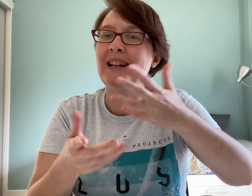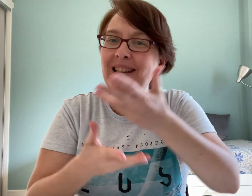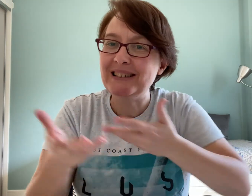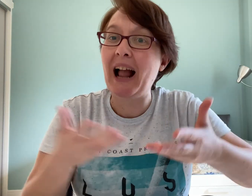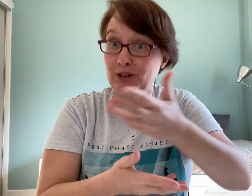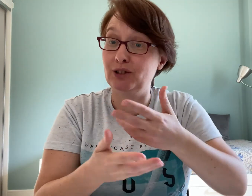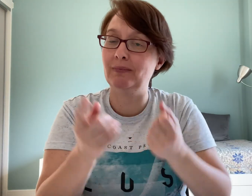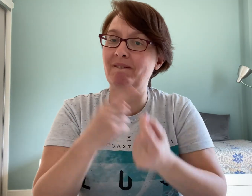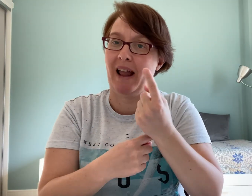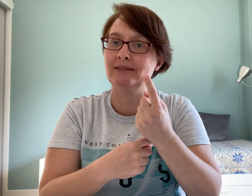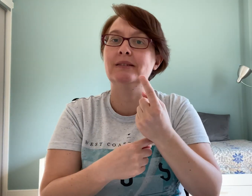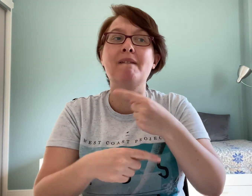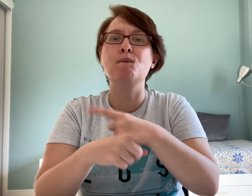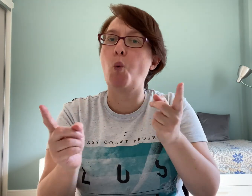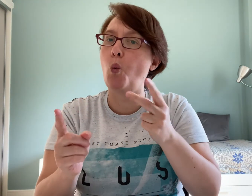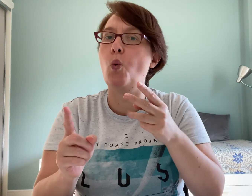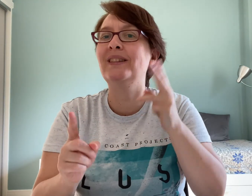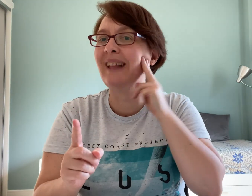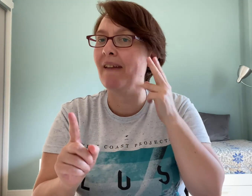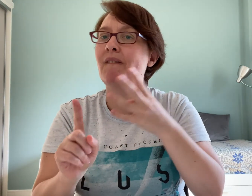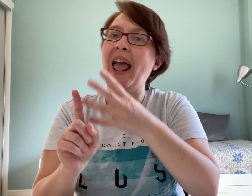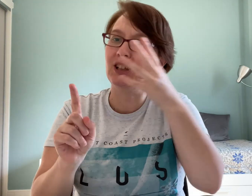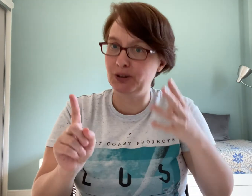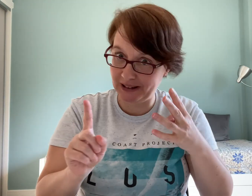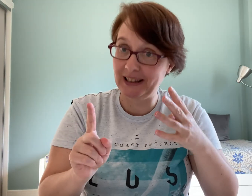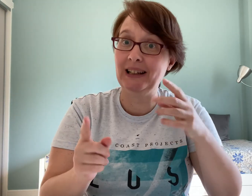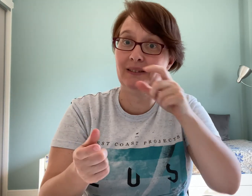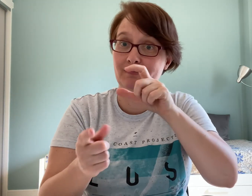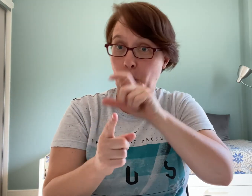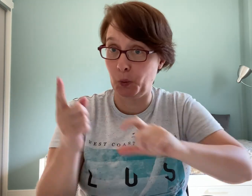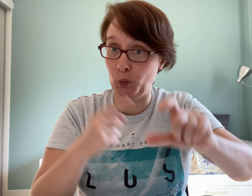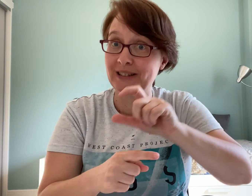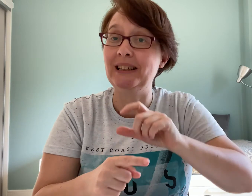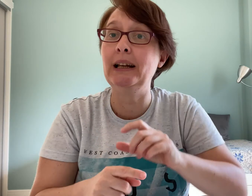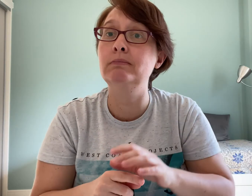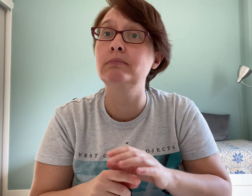which will be a community discussion event run for the Deaf LGBTQ+ community,